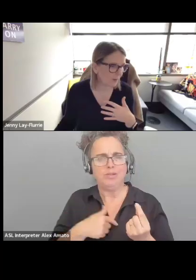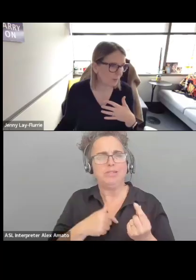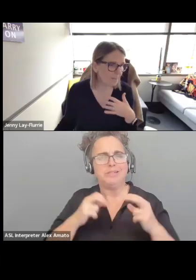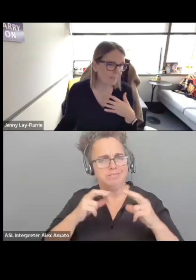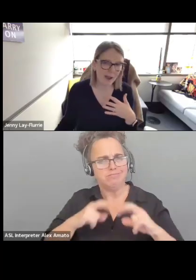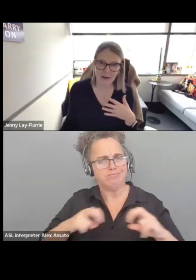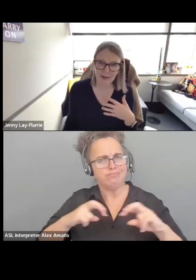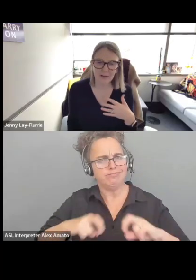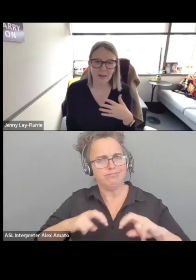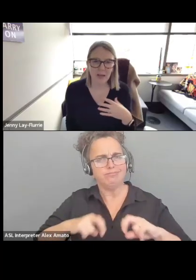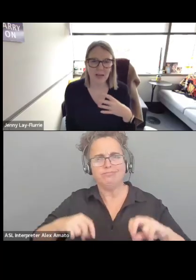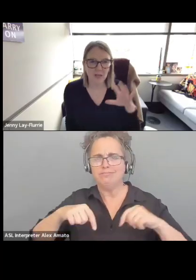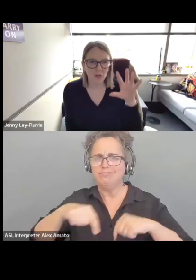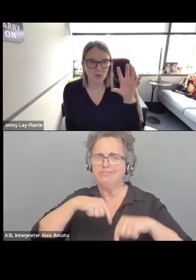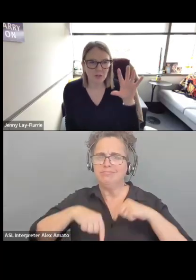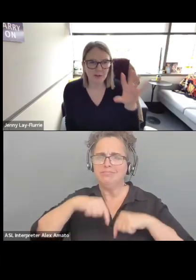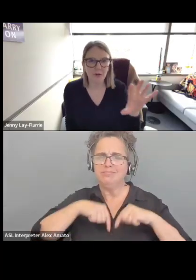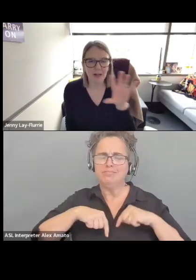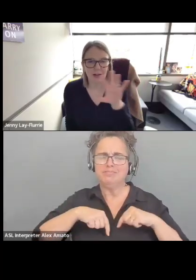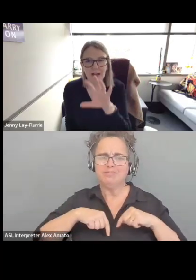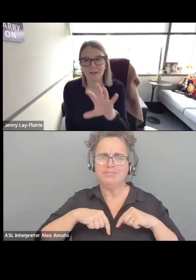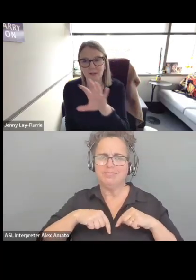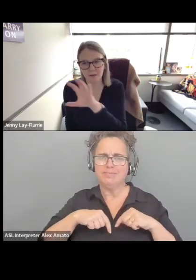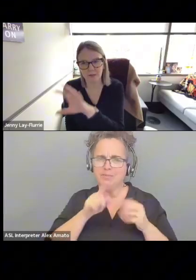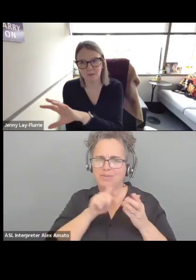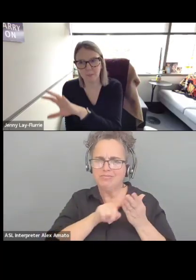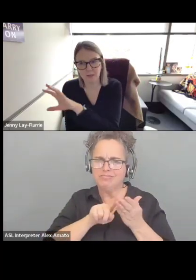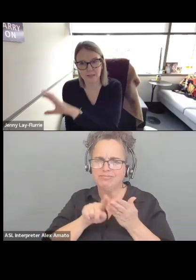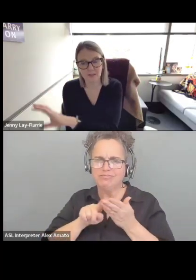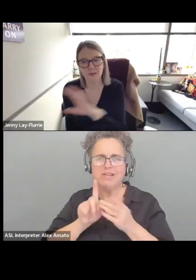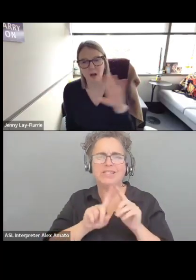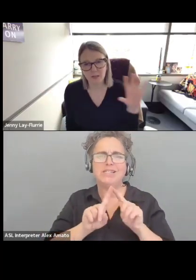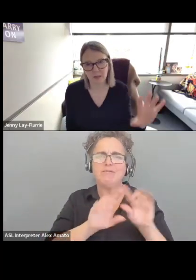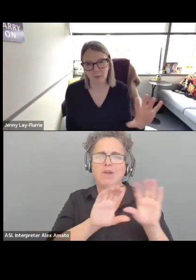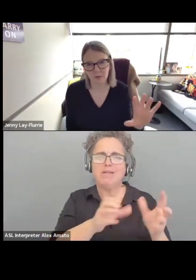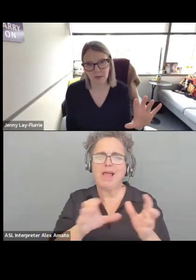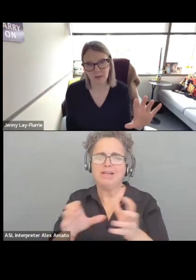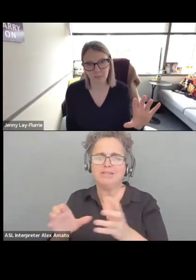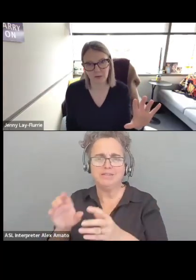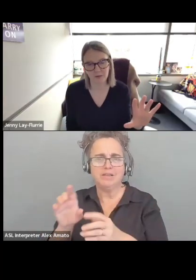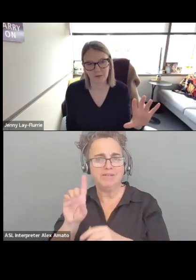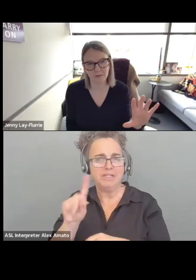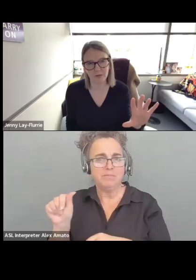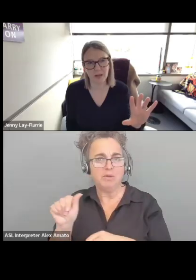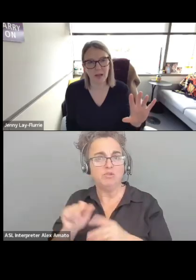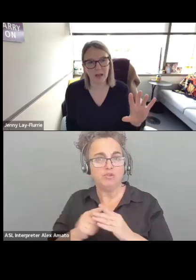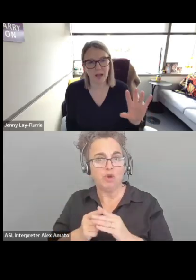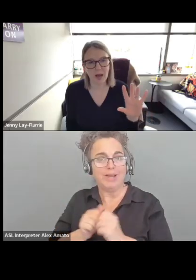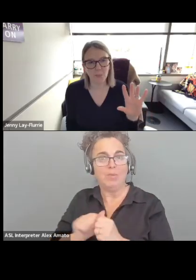and we went back into different classes of disabilities starting with little persons